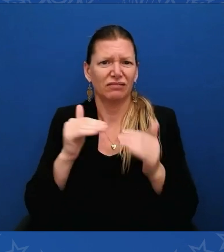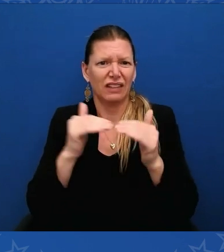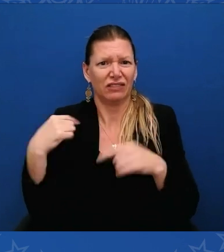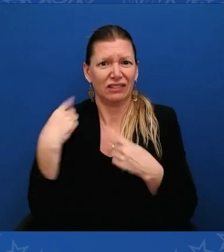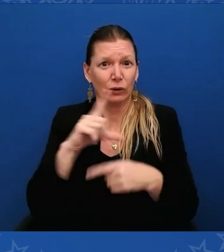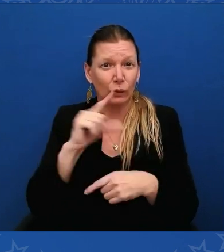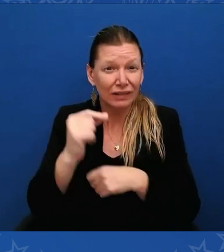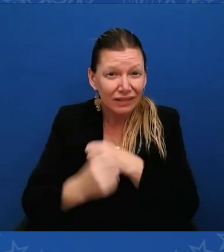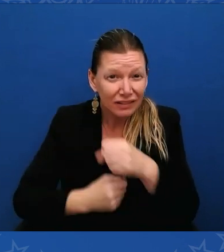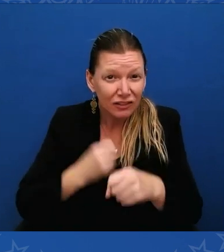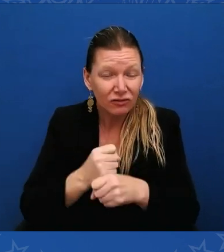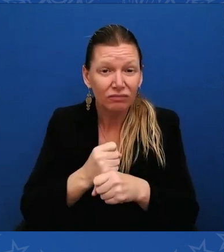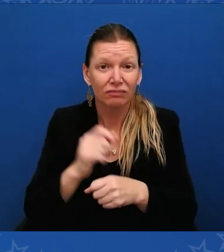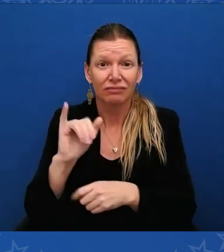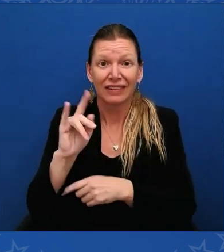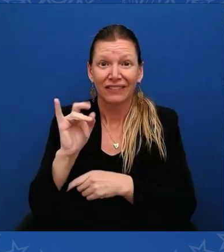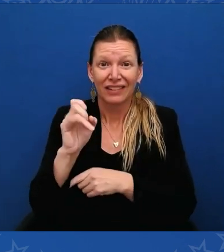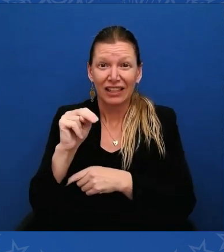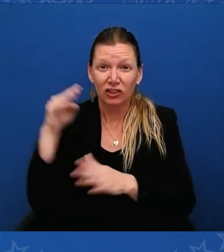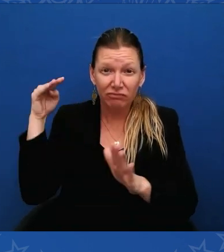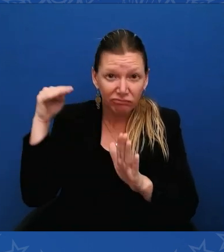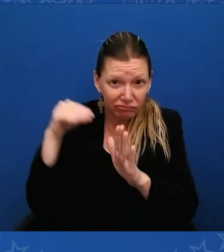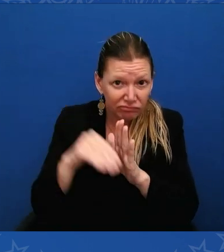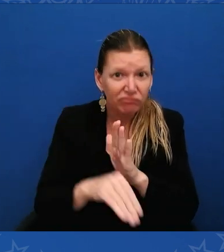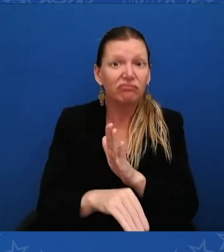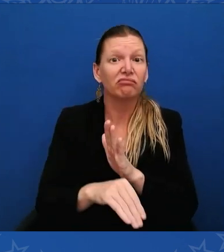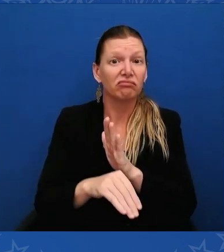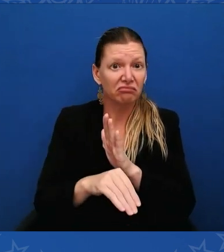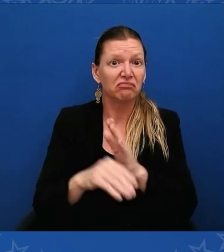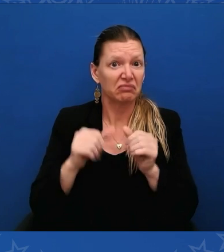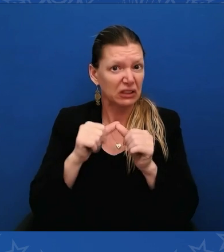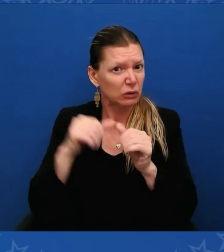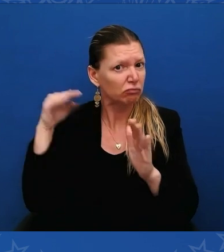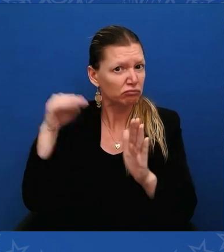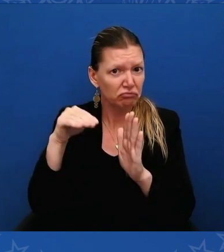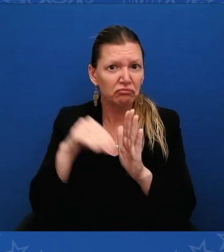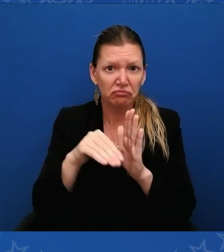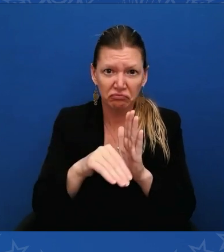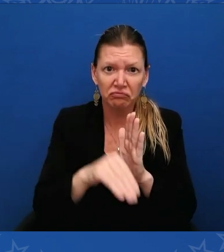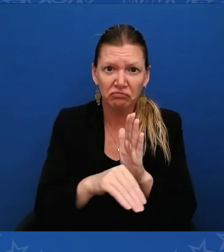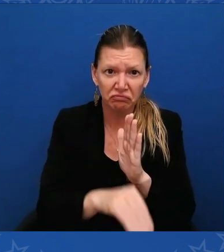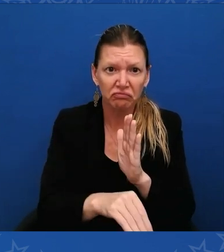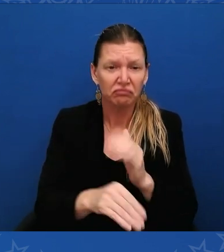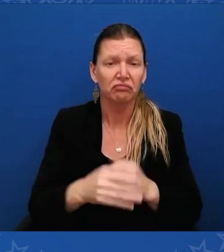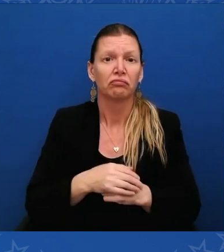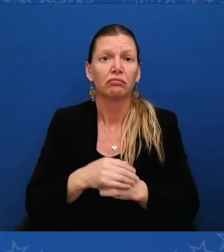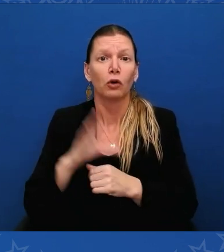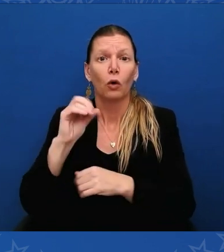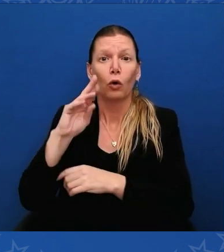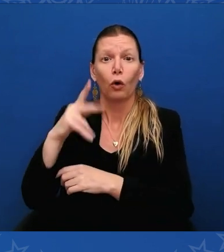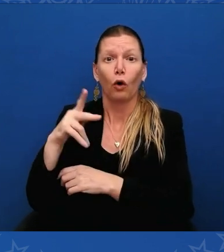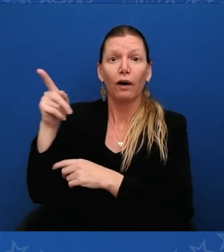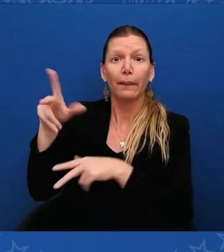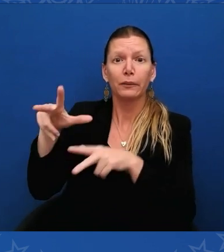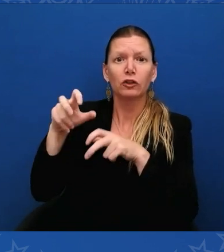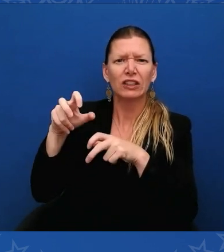Meanwhile, Trump wants a new tax on imported foods, goods, glass -- gas, clothing, and so much more.